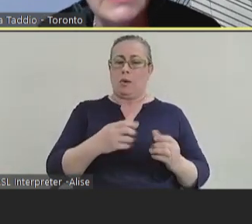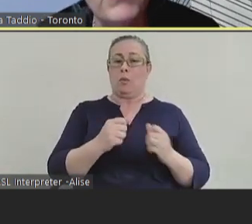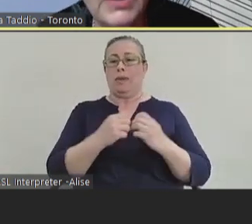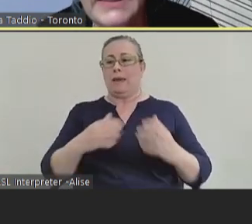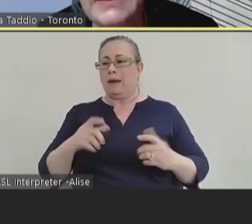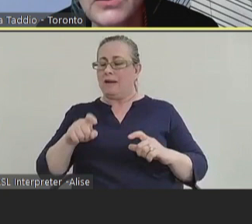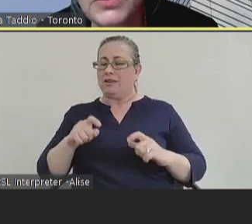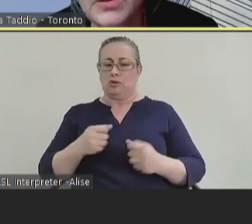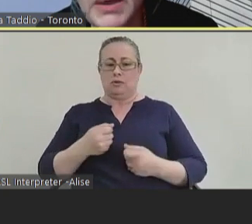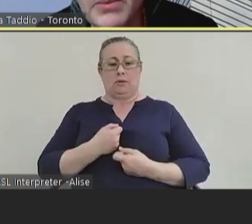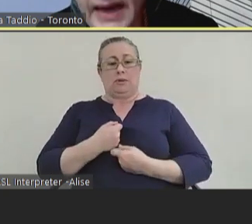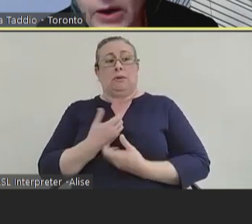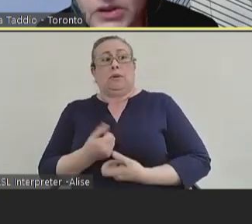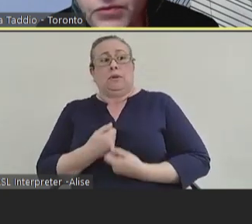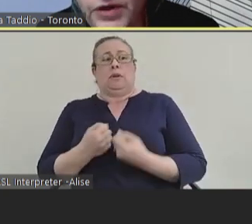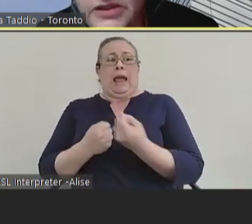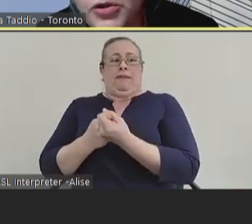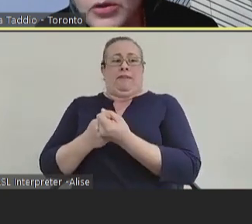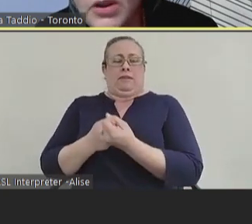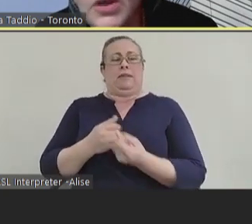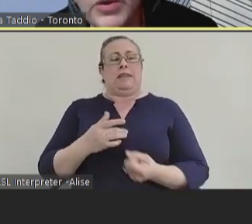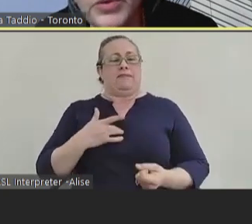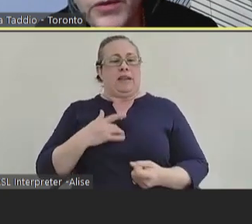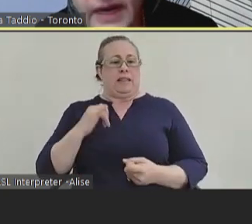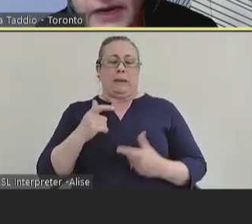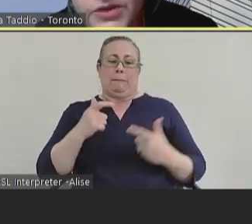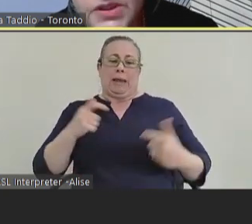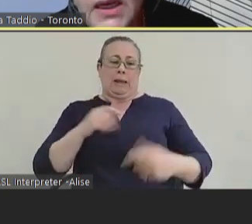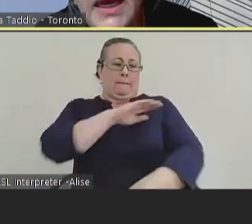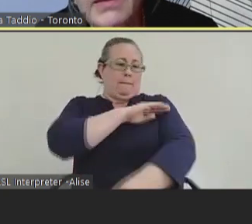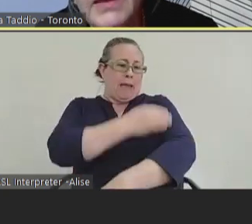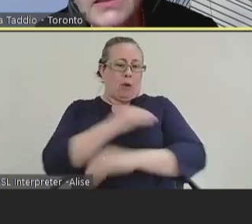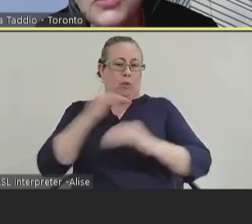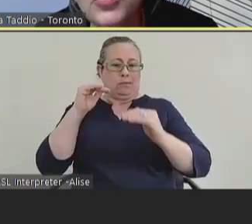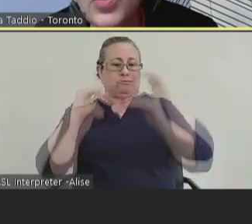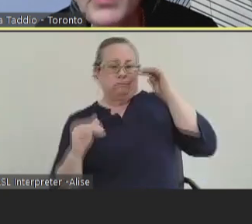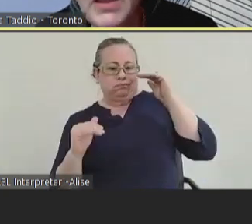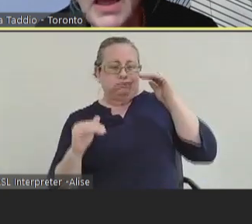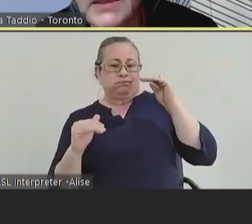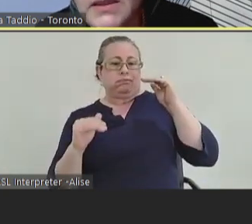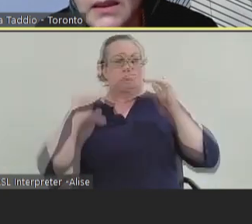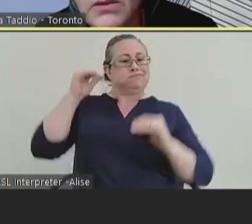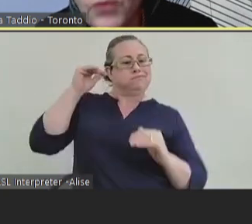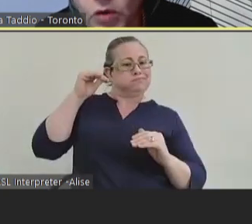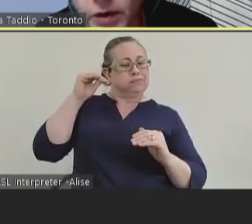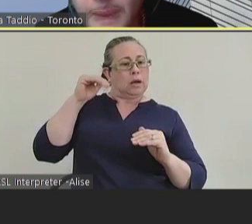they feel like there's a big power differential with providers. And this normalized it for them